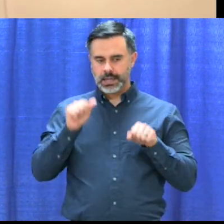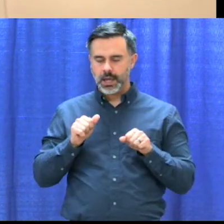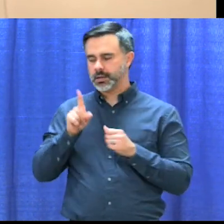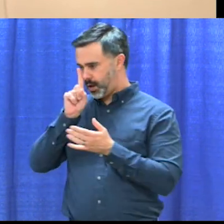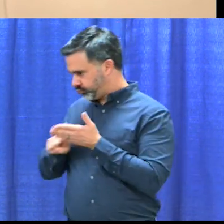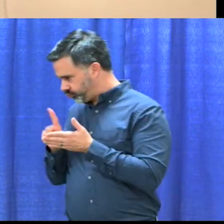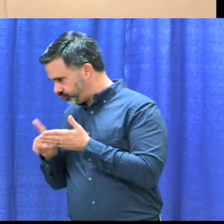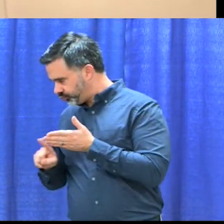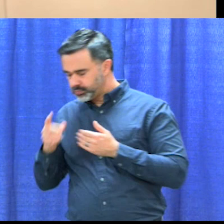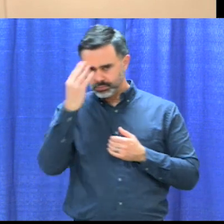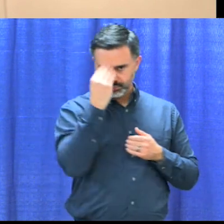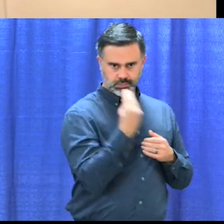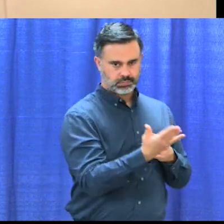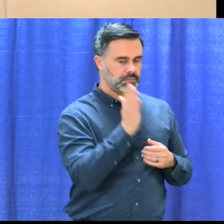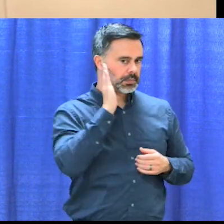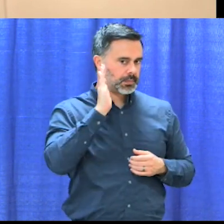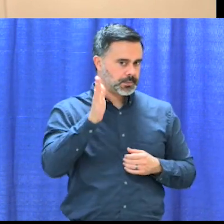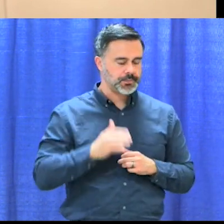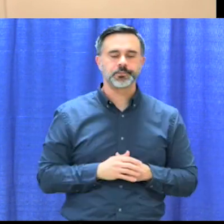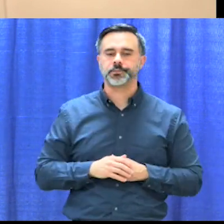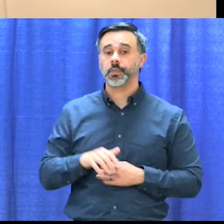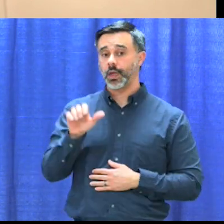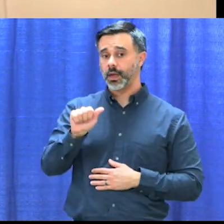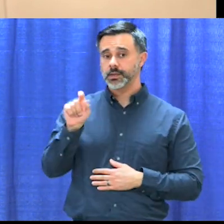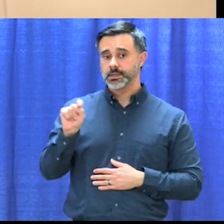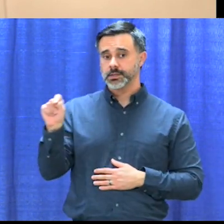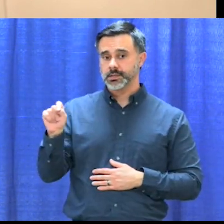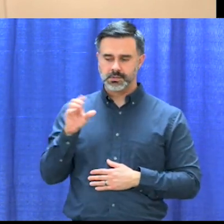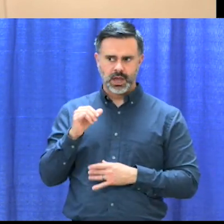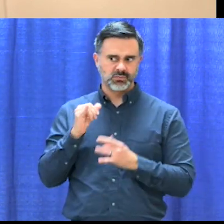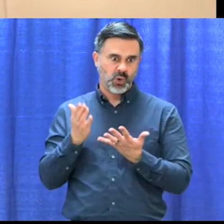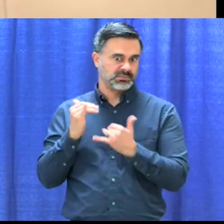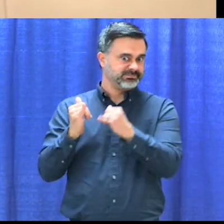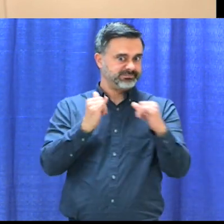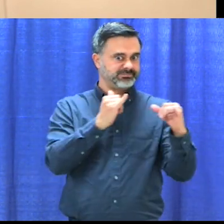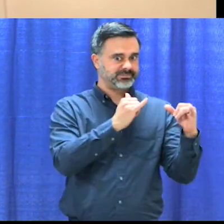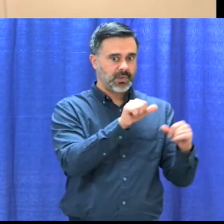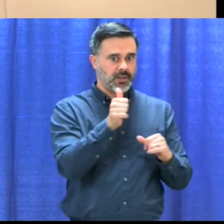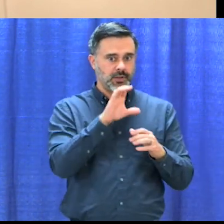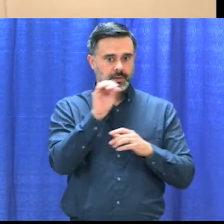And AT&T just as only other carriers I'm sure are also extremely committed to the build-out.